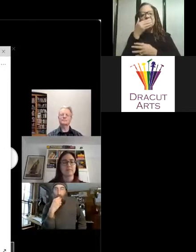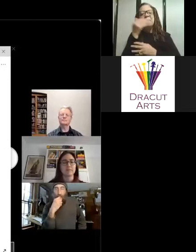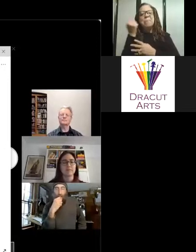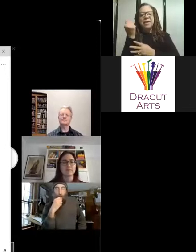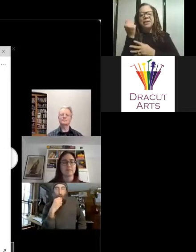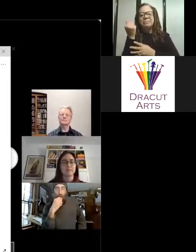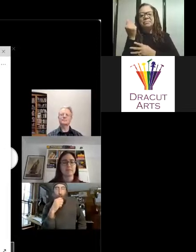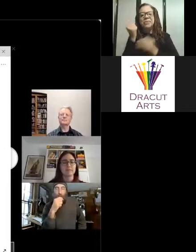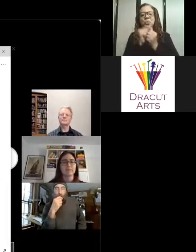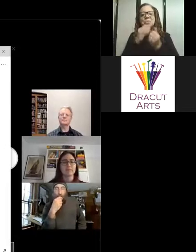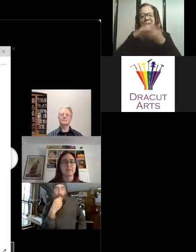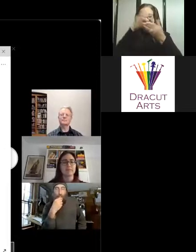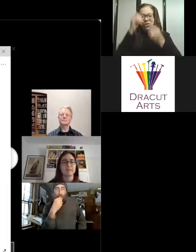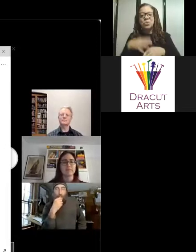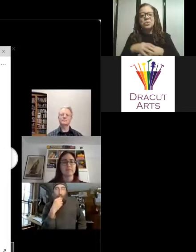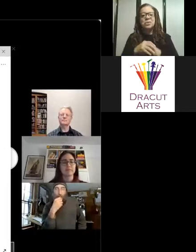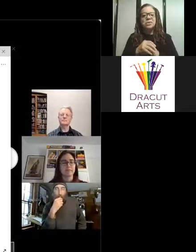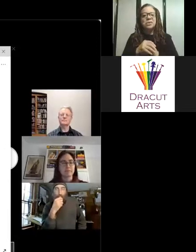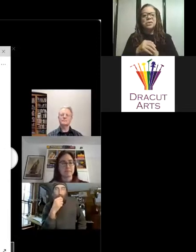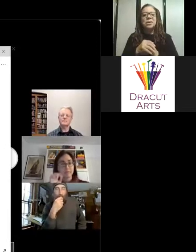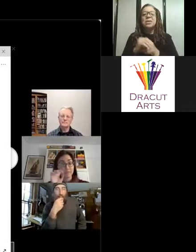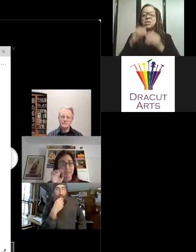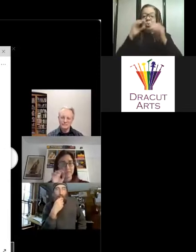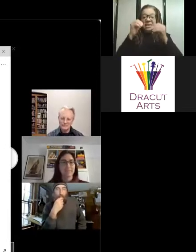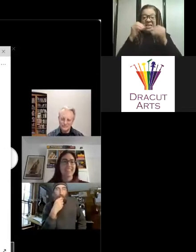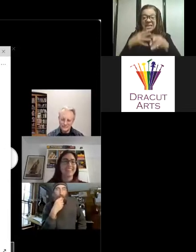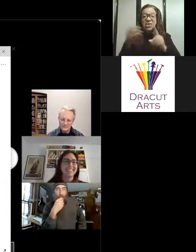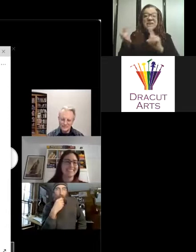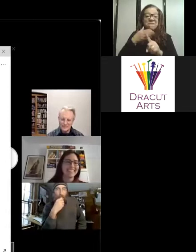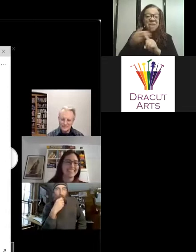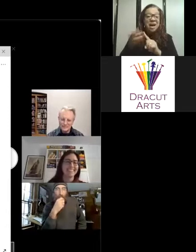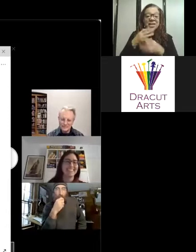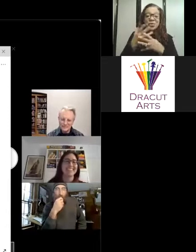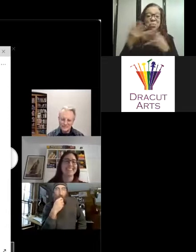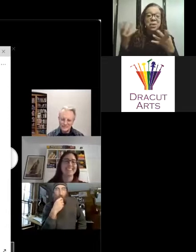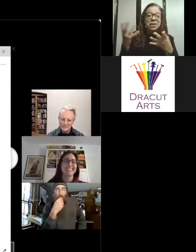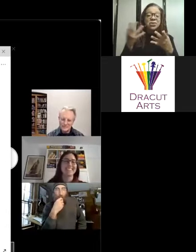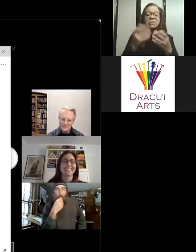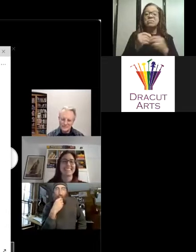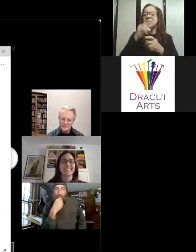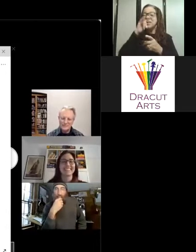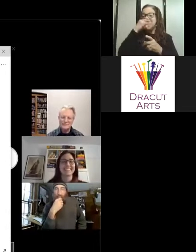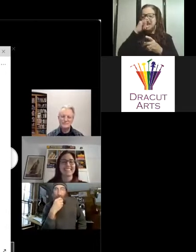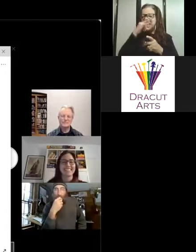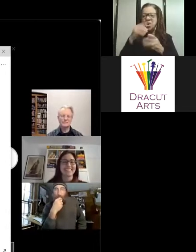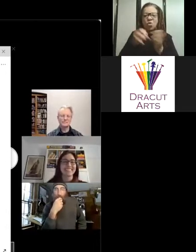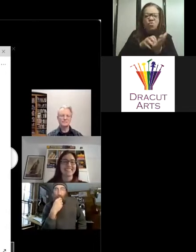yeah, so where do you go when teaching is too violent and dangerous, when the kids are too rough, where you can't get any respect?